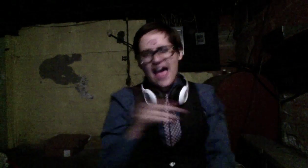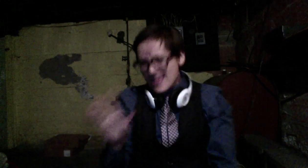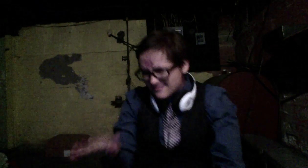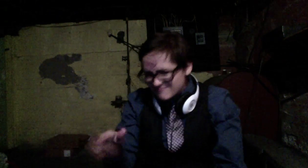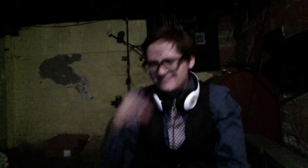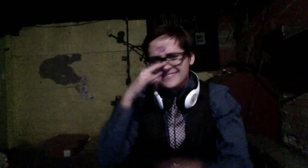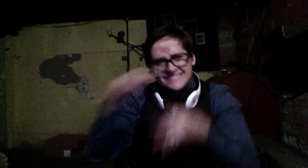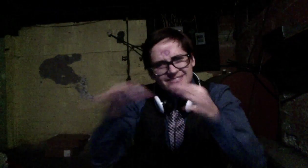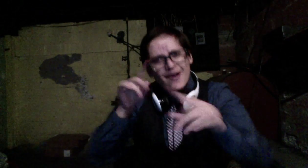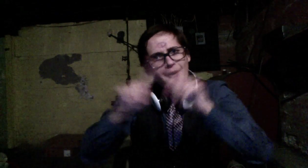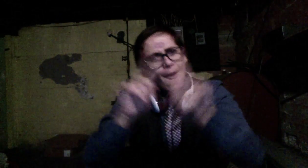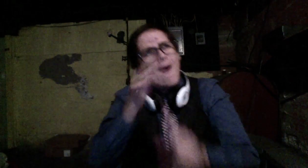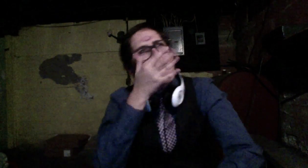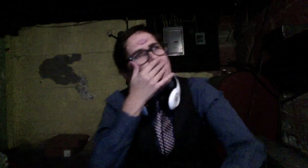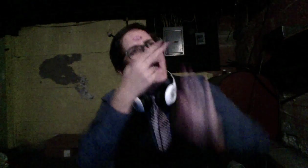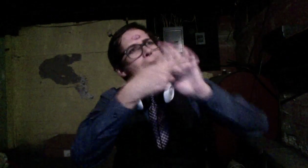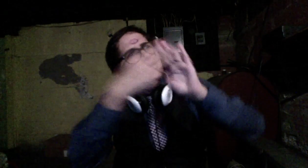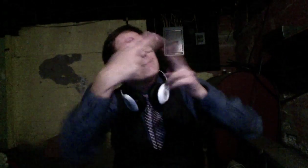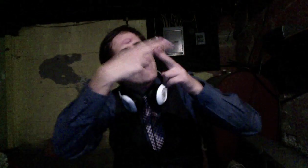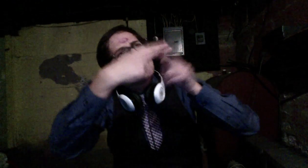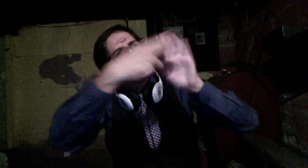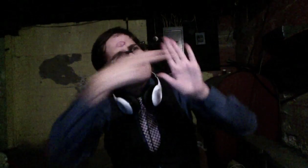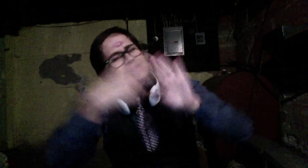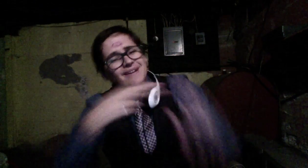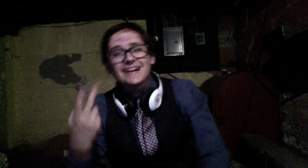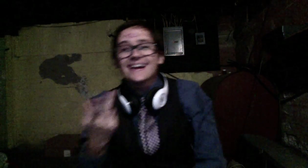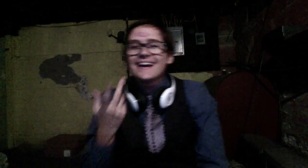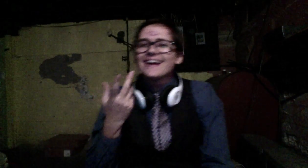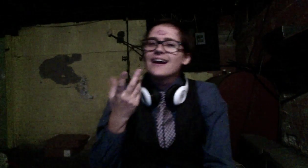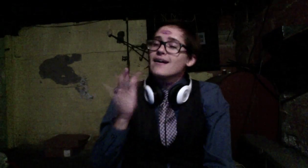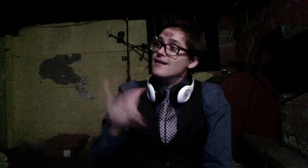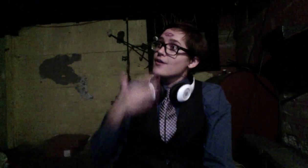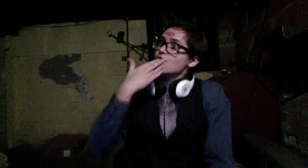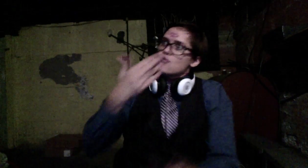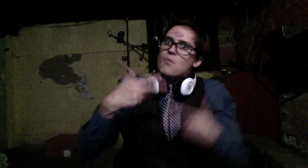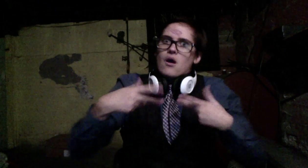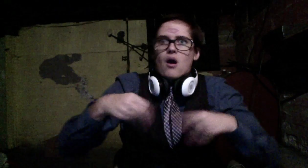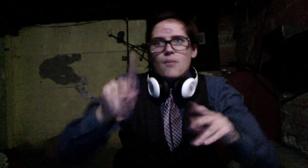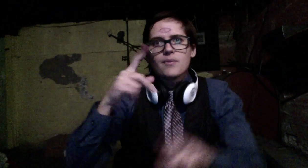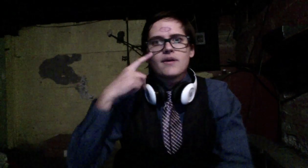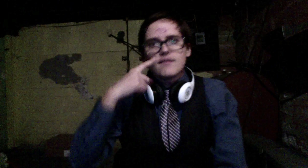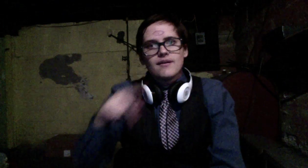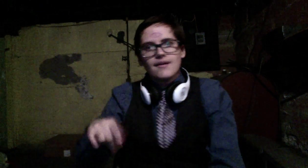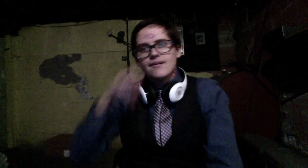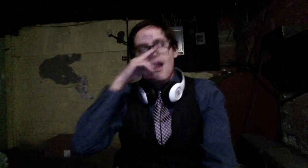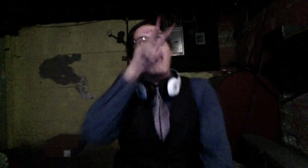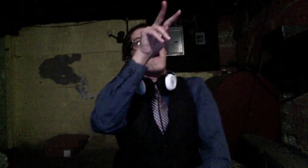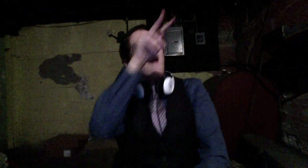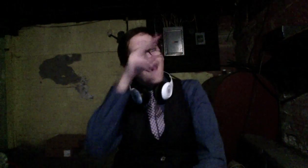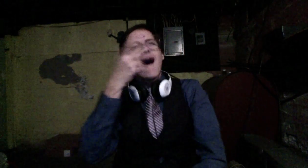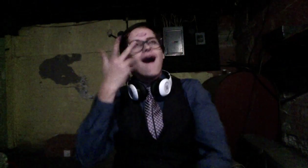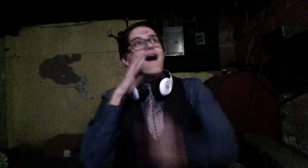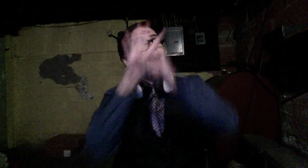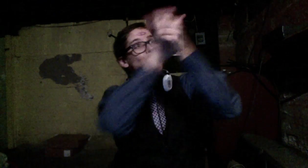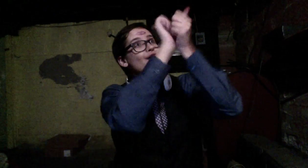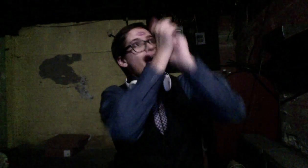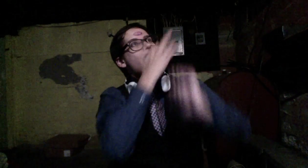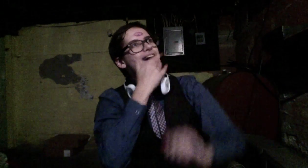HEY-TO KIDS EXPLAIN DIFFERENT COLOR LABEL NAME LABEL THAT GOOD OPPORTUNITY FOR THEM KIDS LOOK GLOWCLOUD CHANGE COLOR LEARN